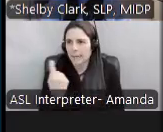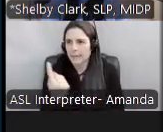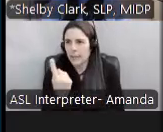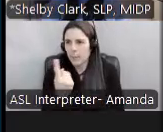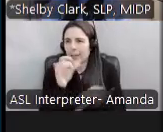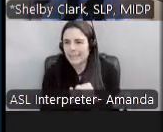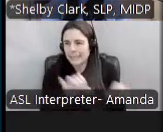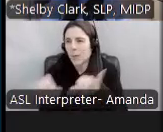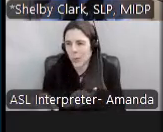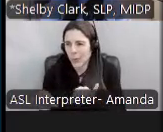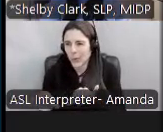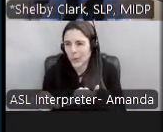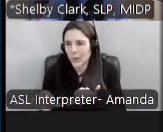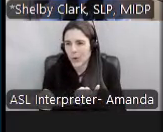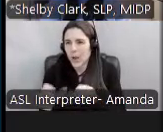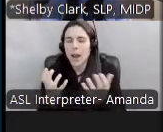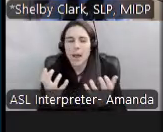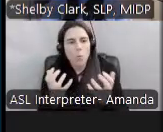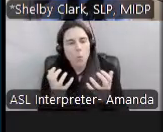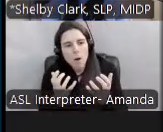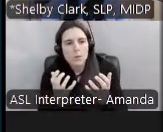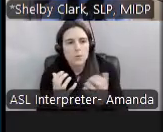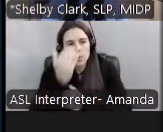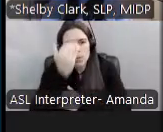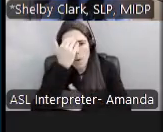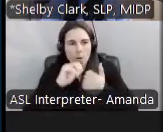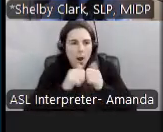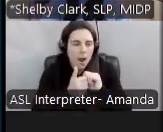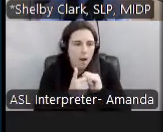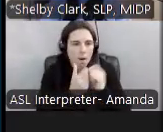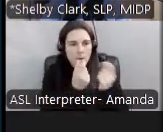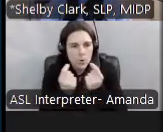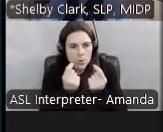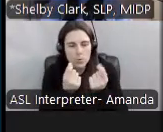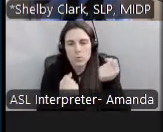like that, and I want to go and know how to support them. And so